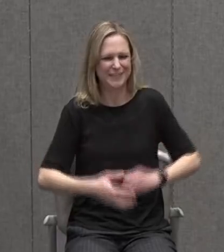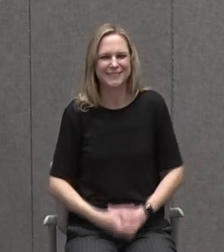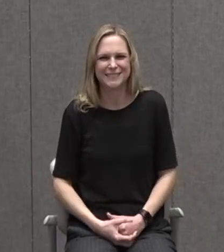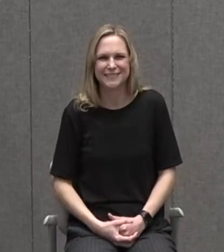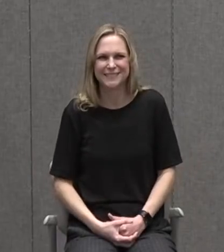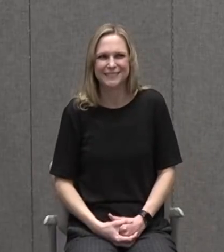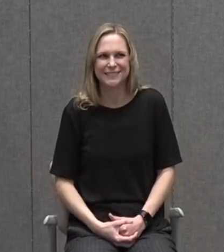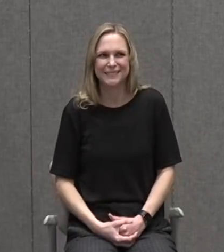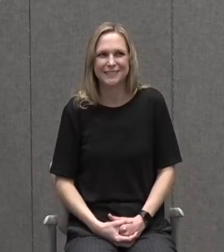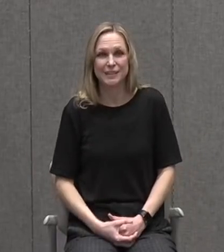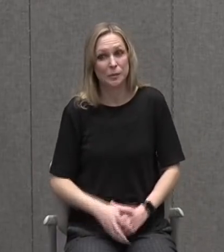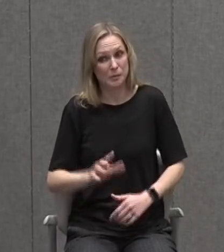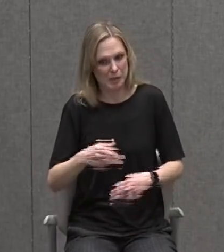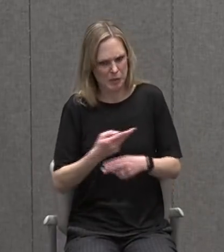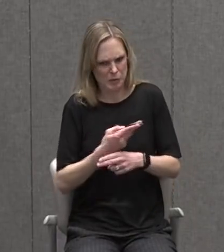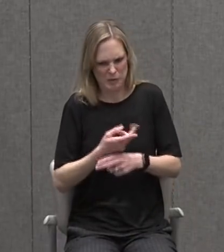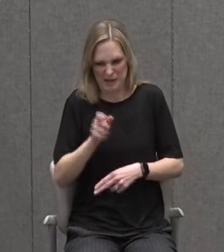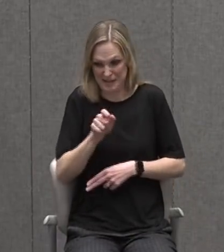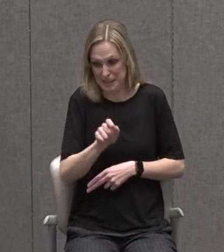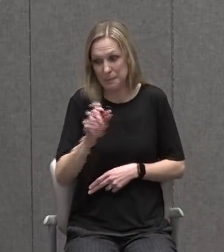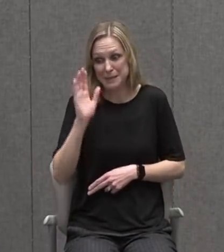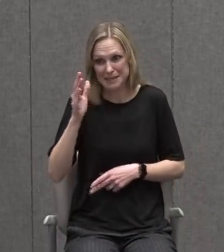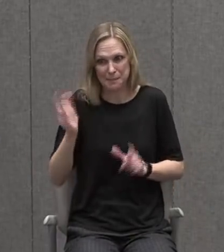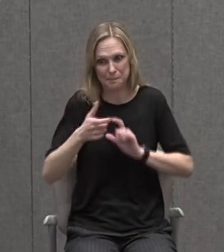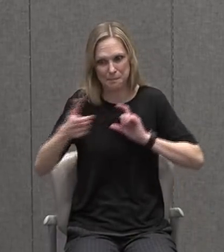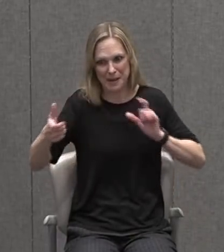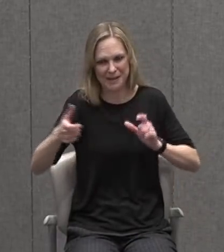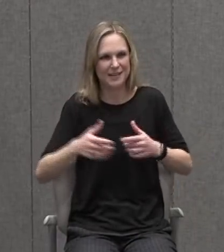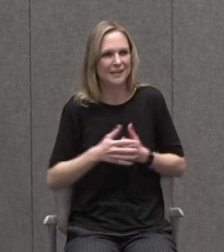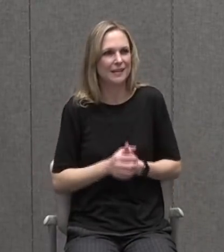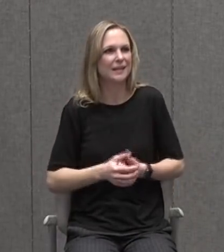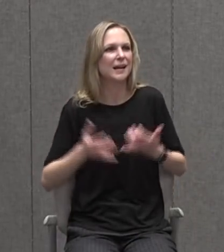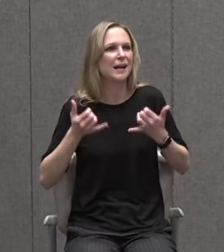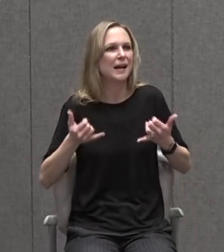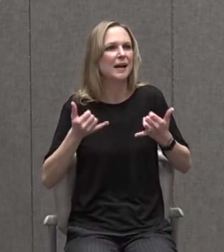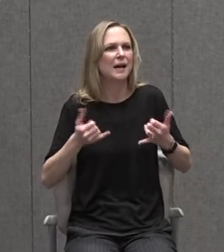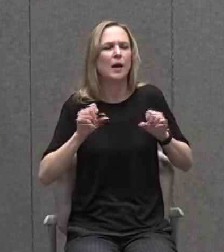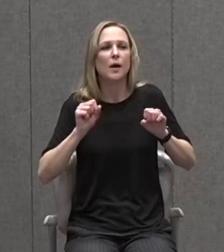Please with using that decimal, it is. Now we wanna go ahead and, if you could go ahead